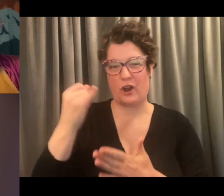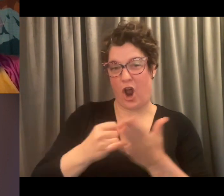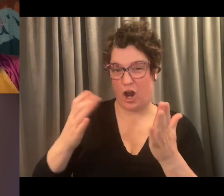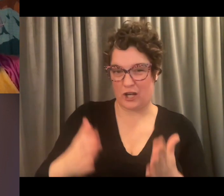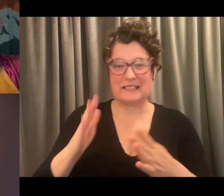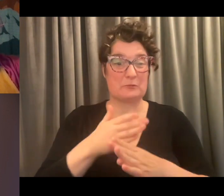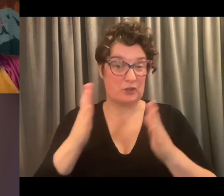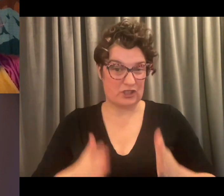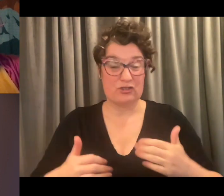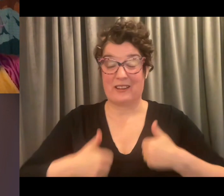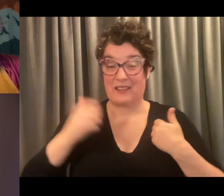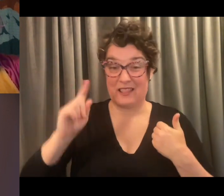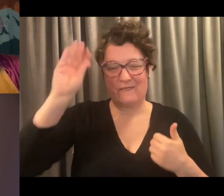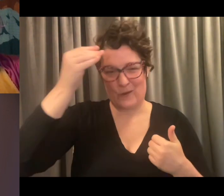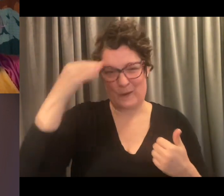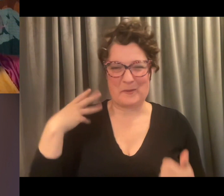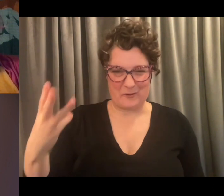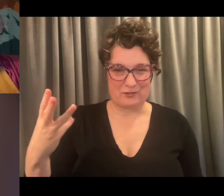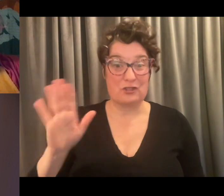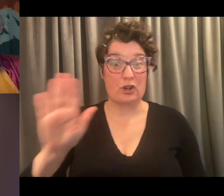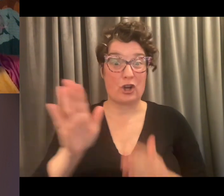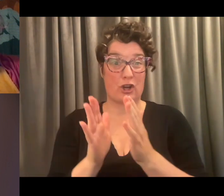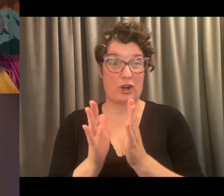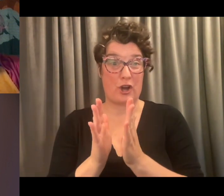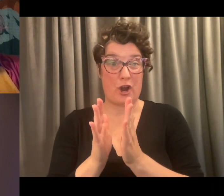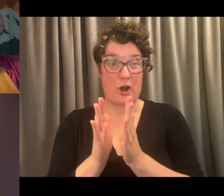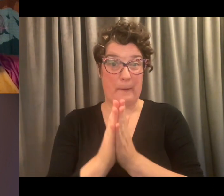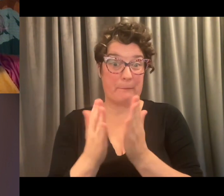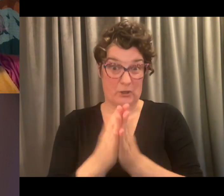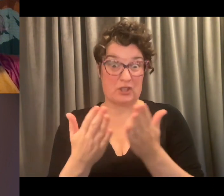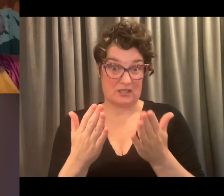Her creative book-length works include Sea Witch, Careful Mountain,